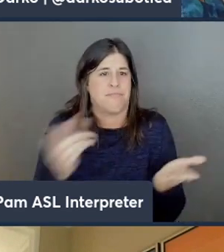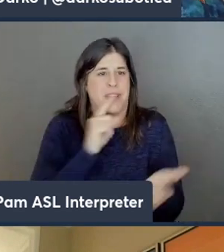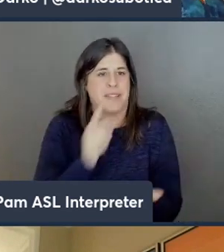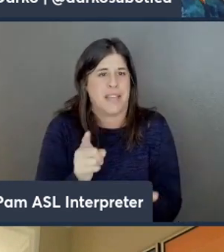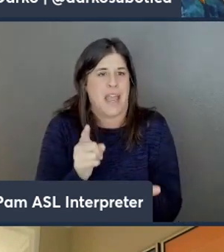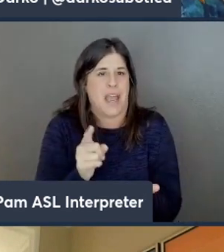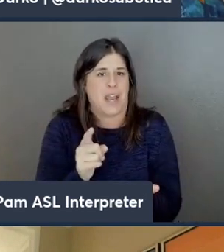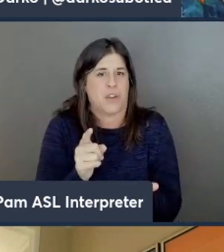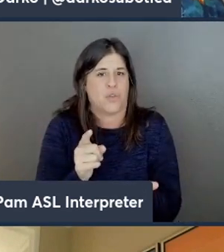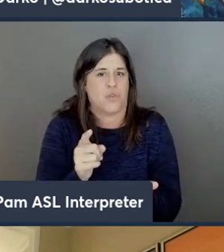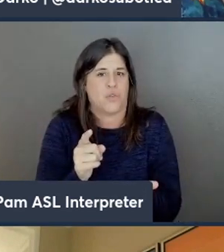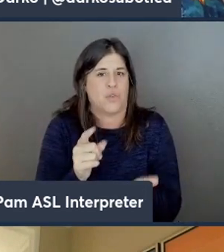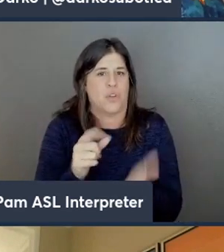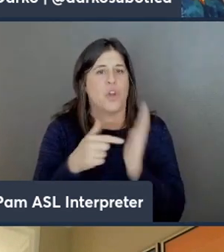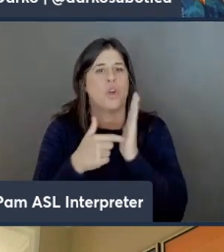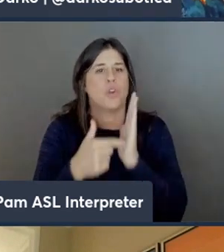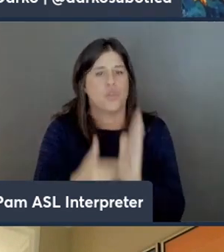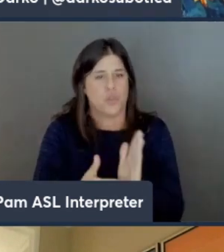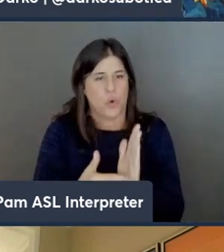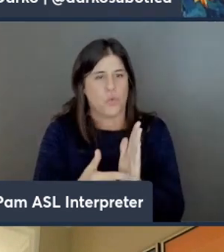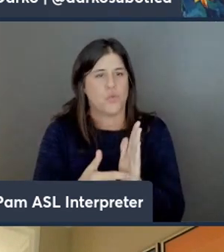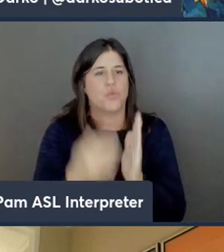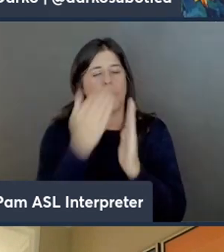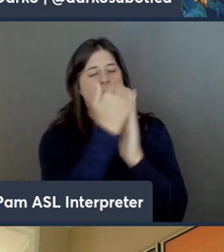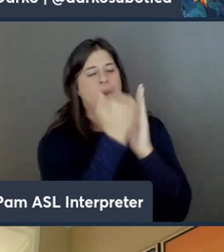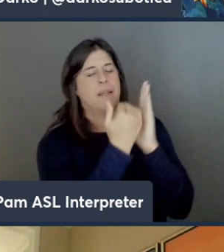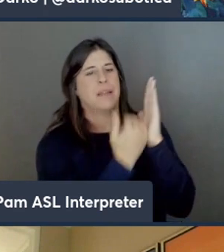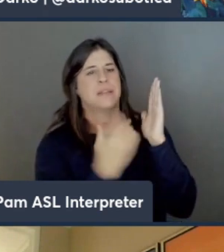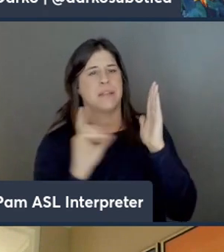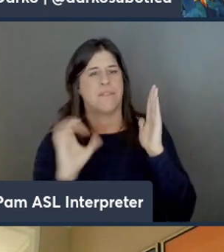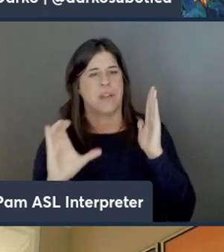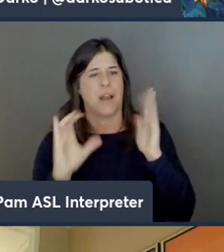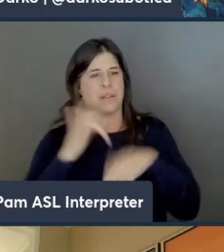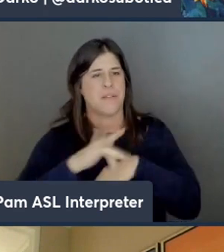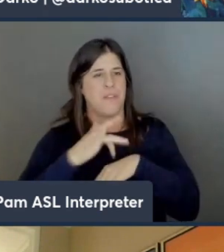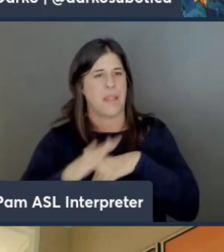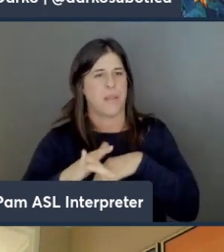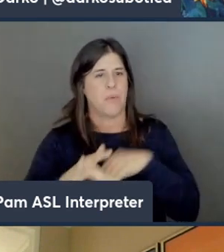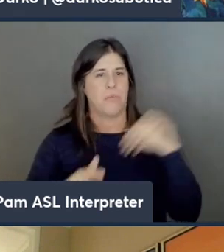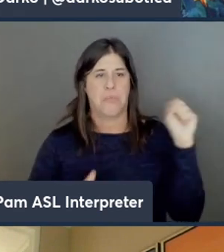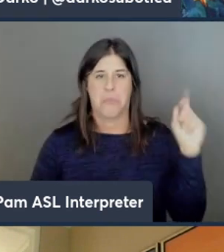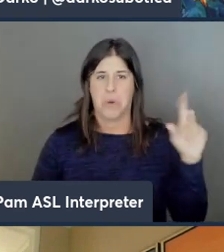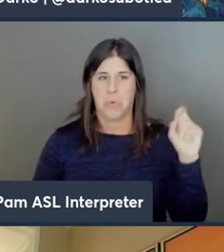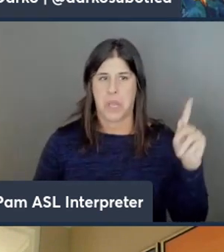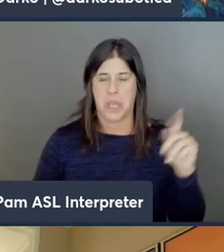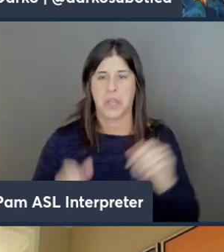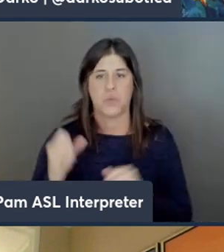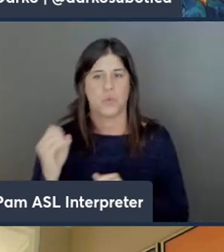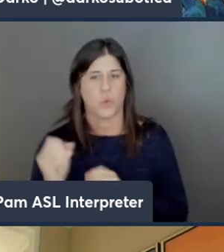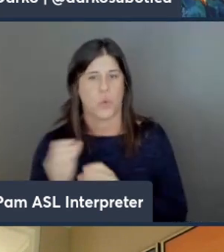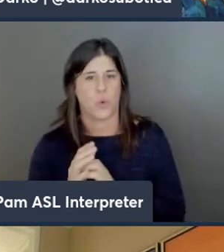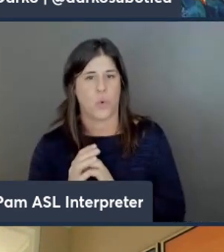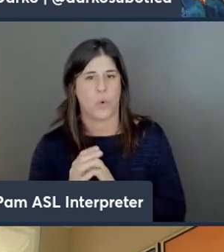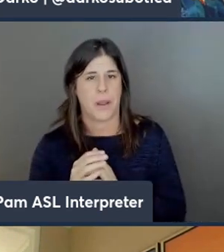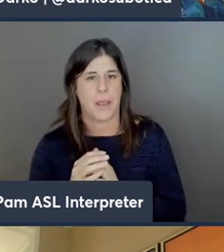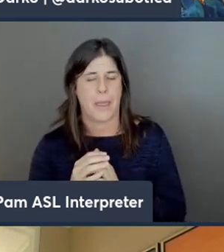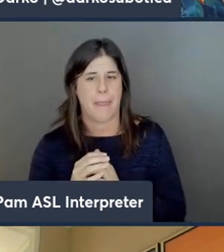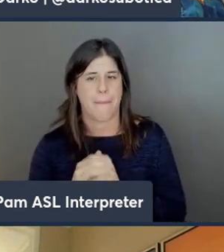shows you the list of documents available also. Okay. So let's say if you want to run this instance,